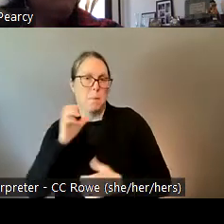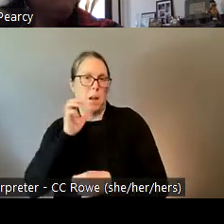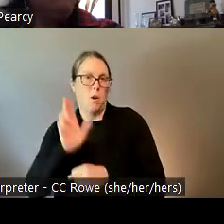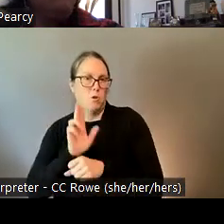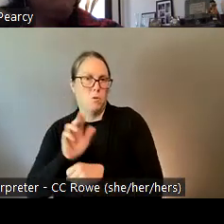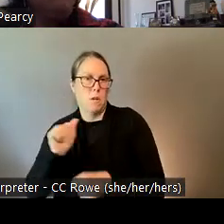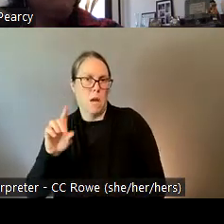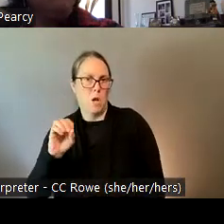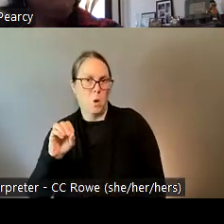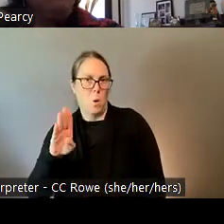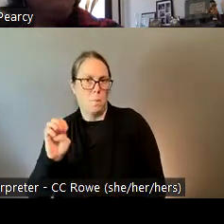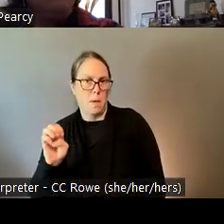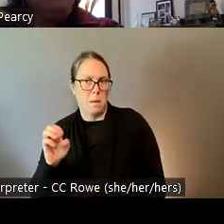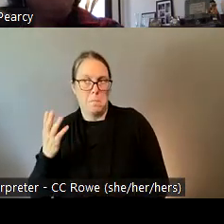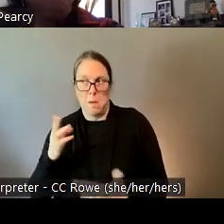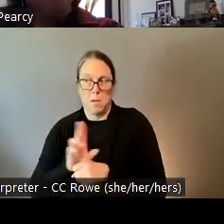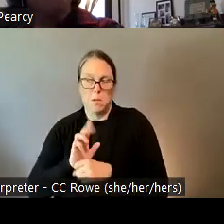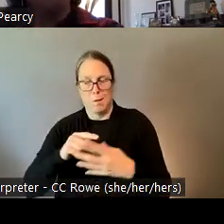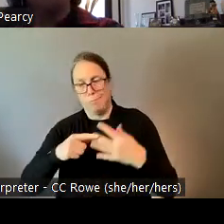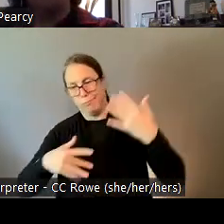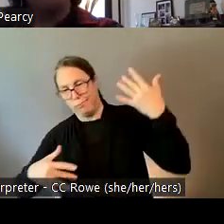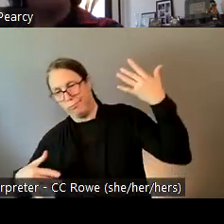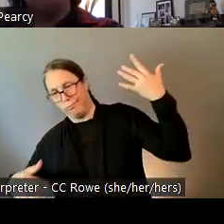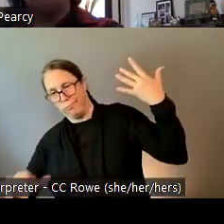They may be using, the multitude of other products that are available.